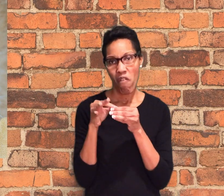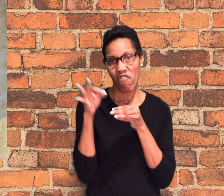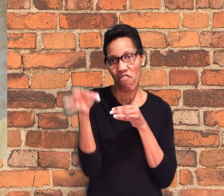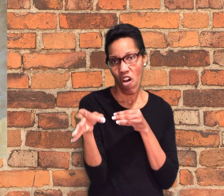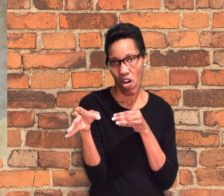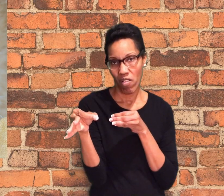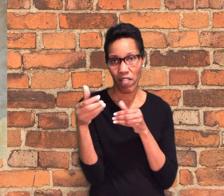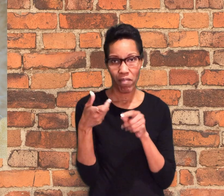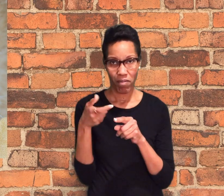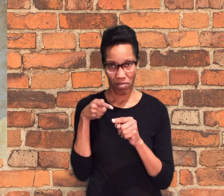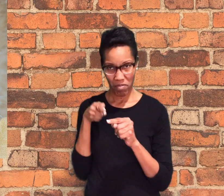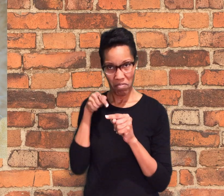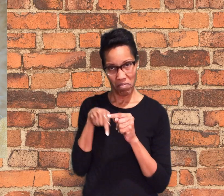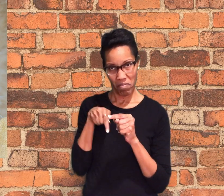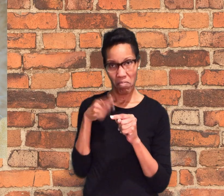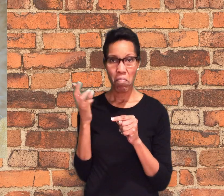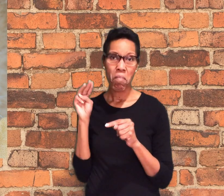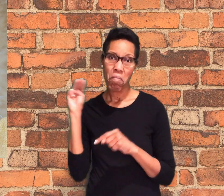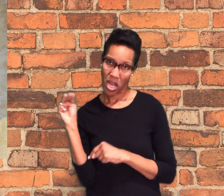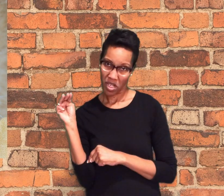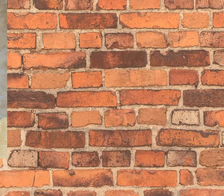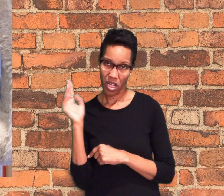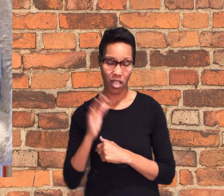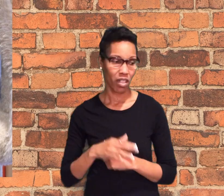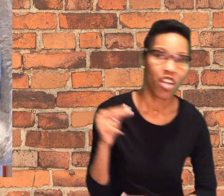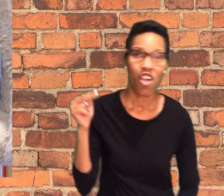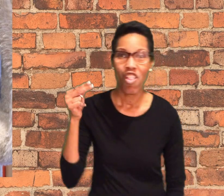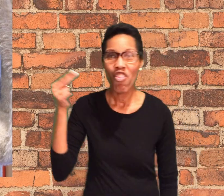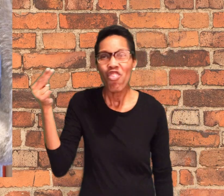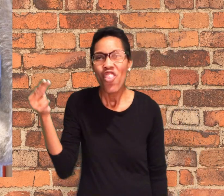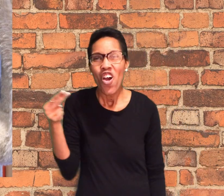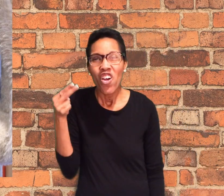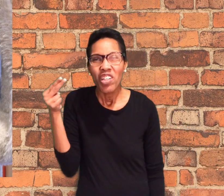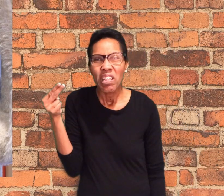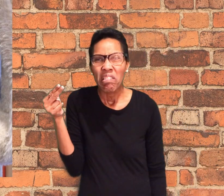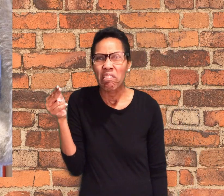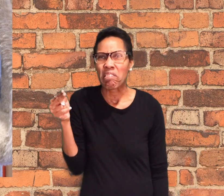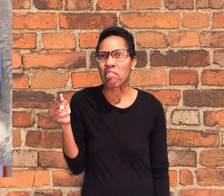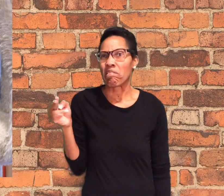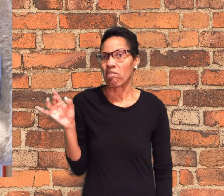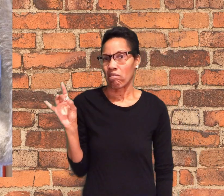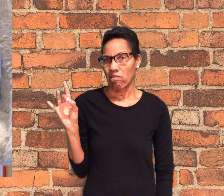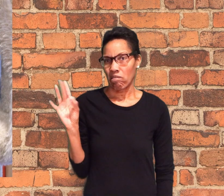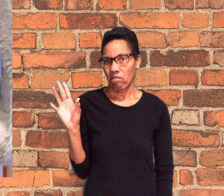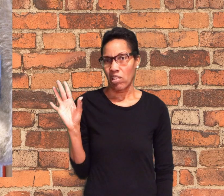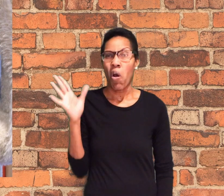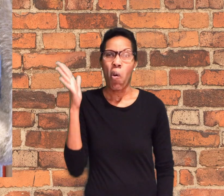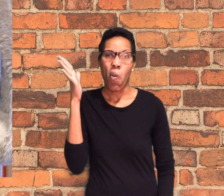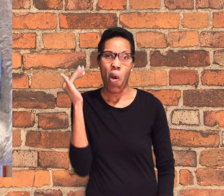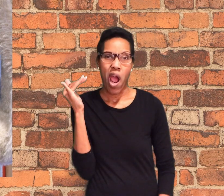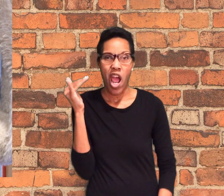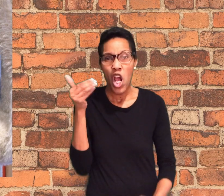Thursday yeah why because it's close to